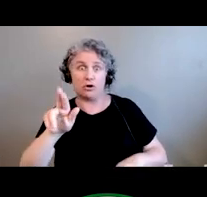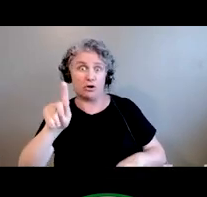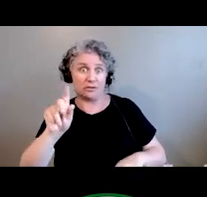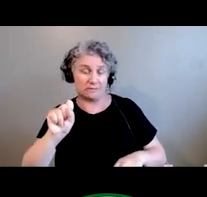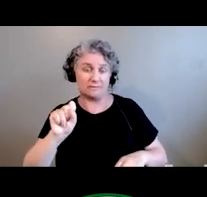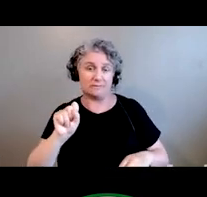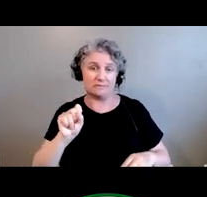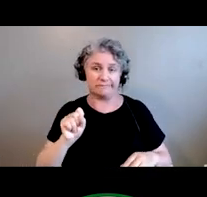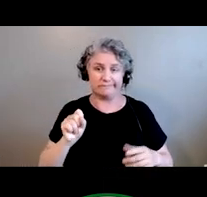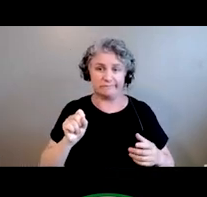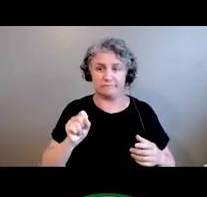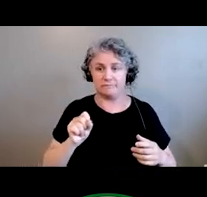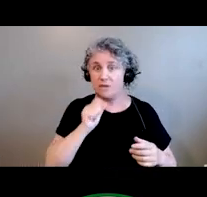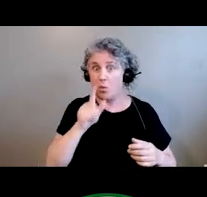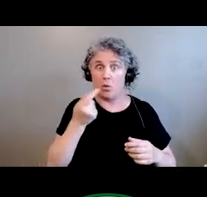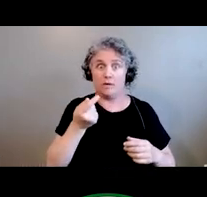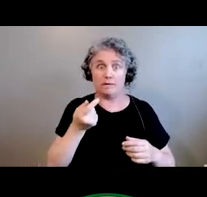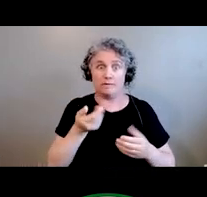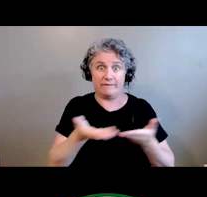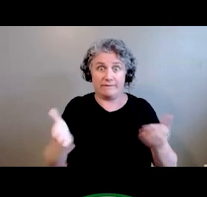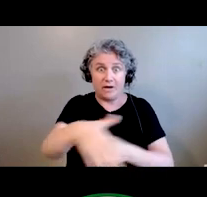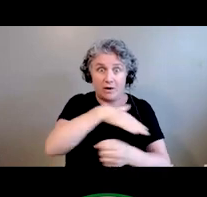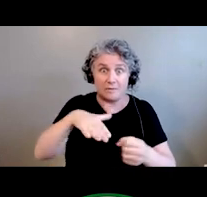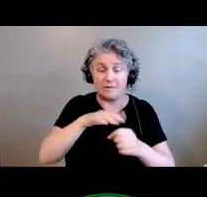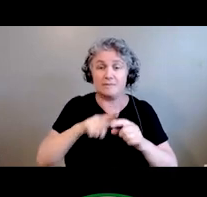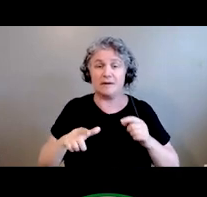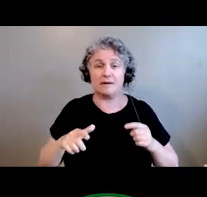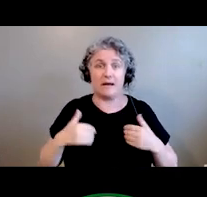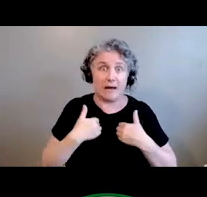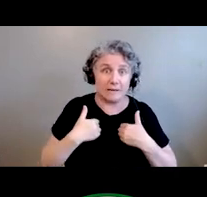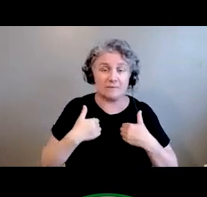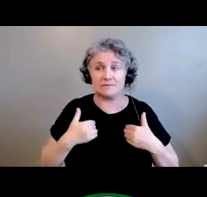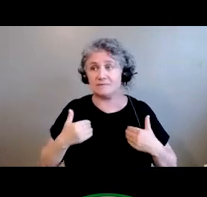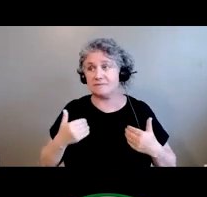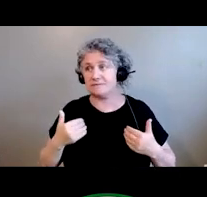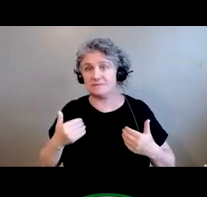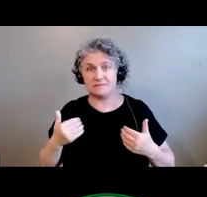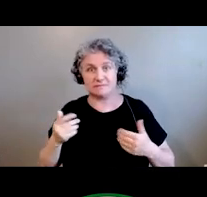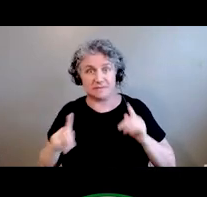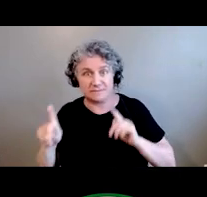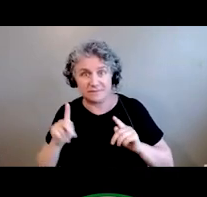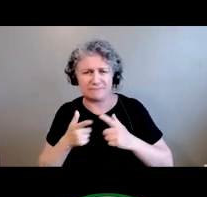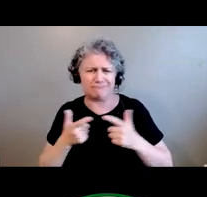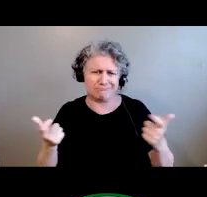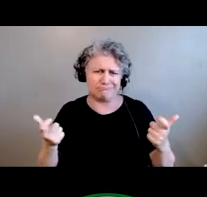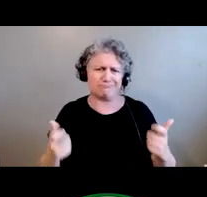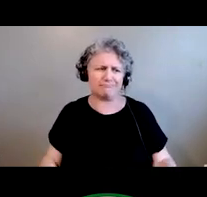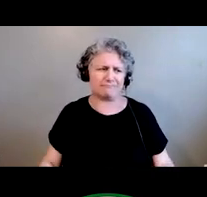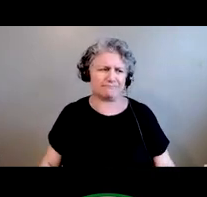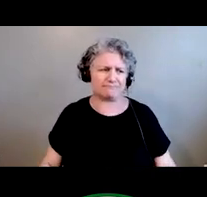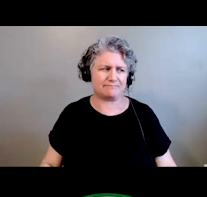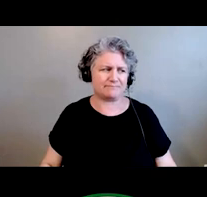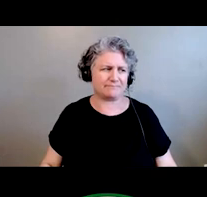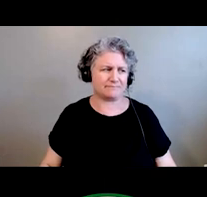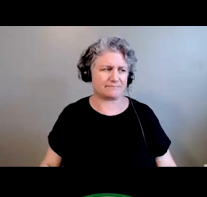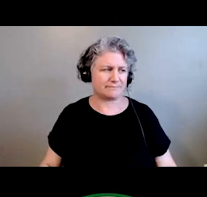Thank you. So much. Okay, I'm going to move on to our next question. So during our conference,